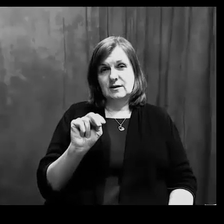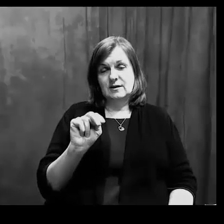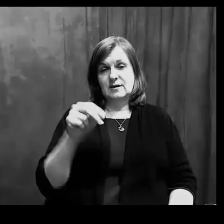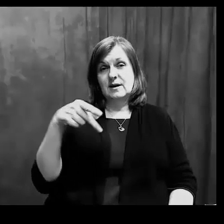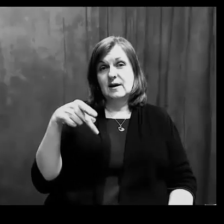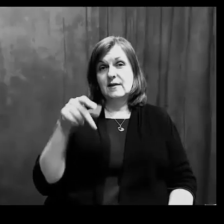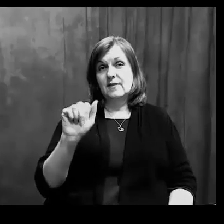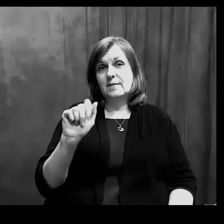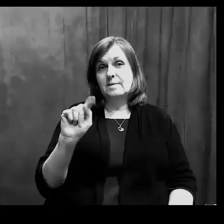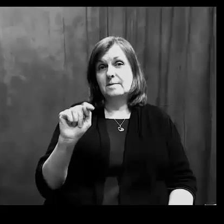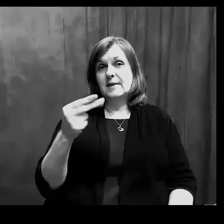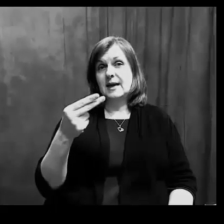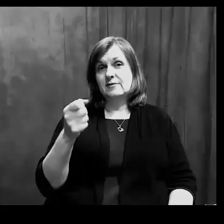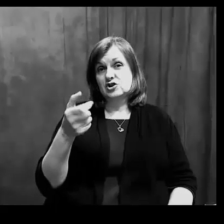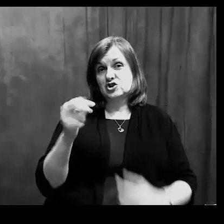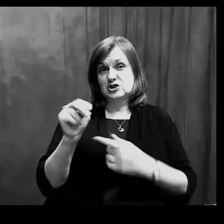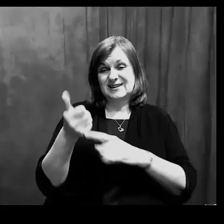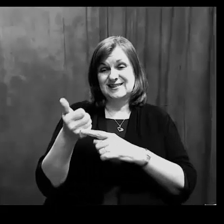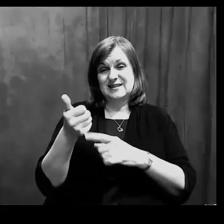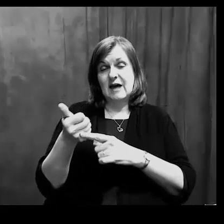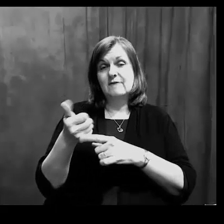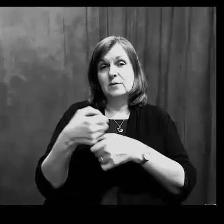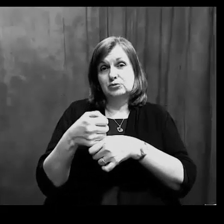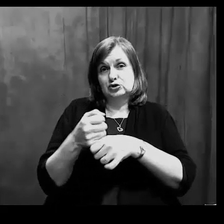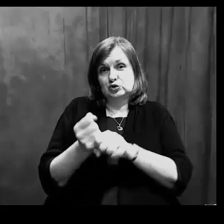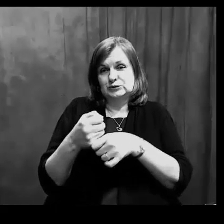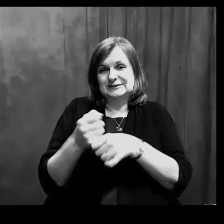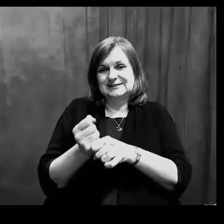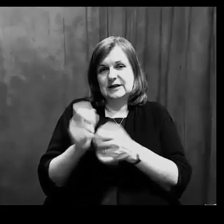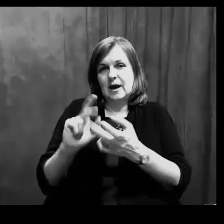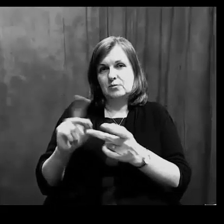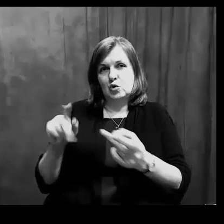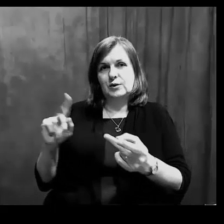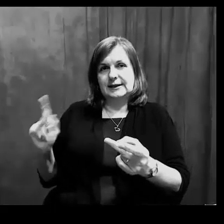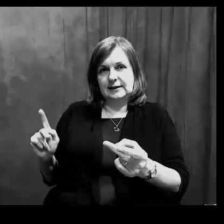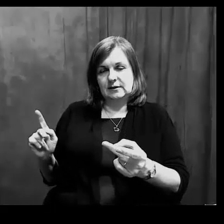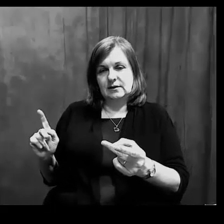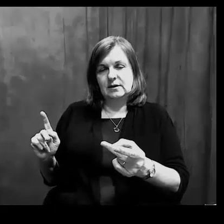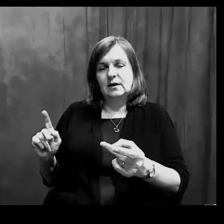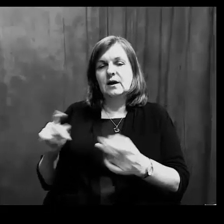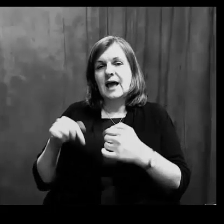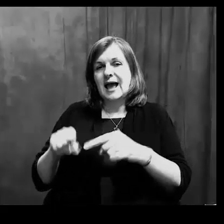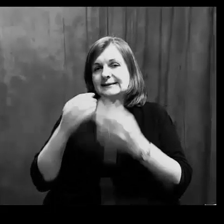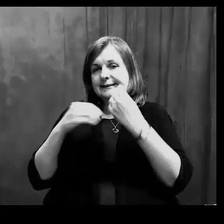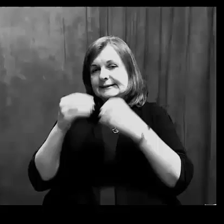that pathogen produces a protein as its living off of the plant